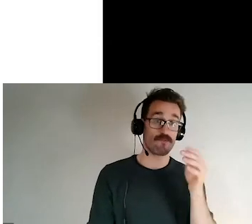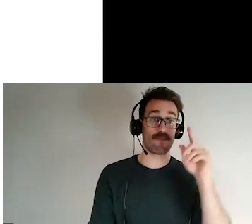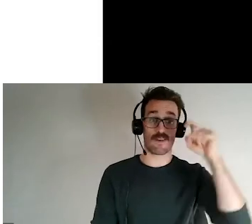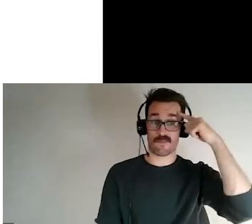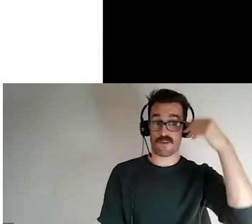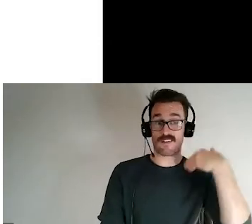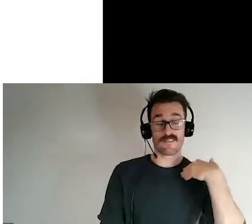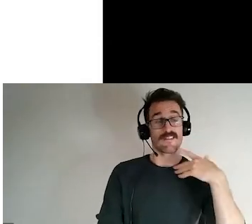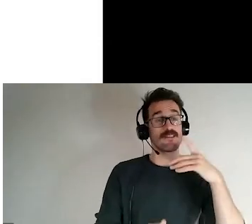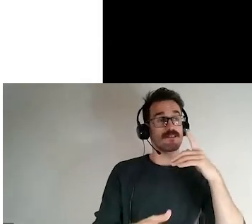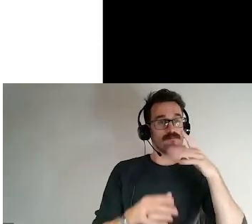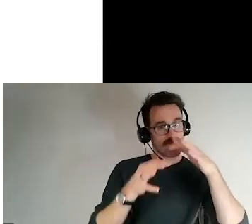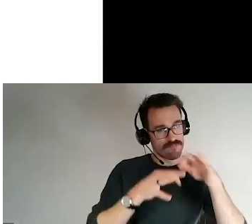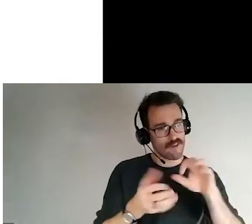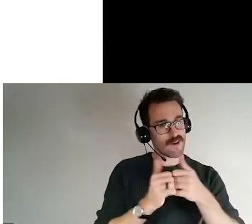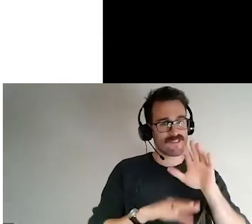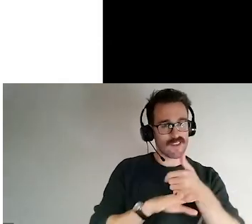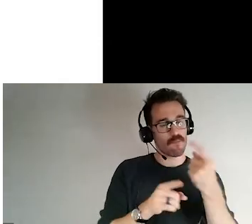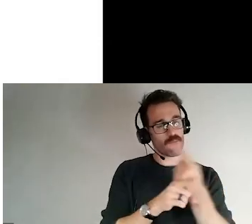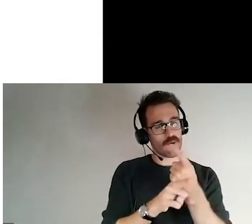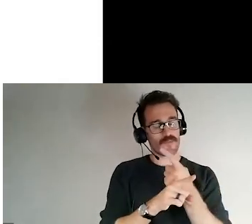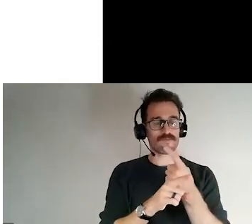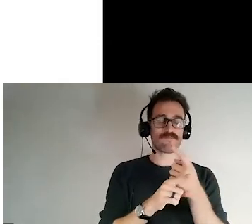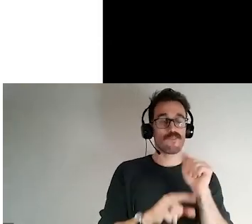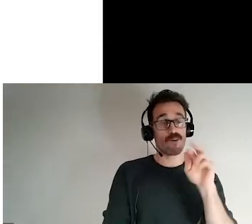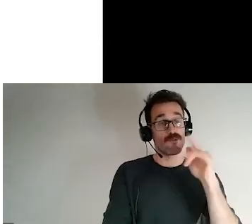and accommodating employees with arthritis. Within each of these sections